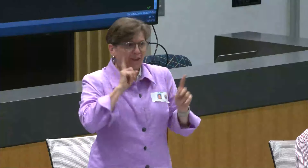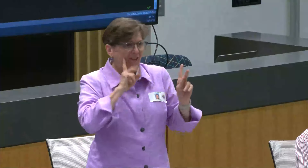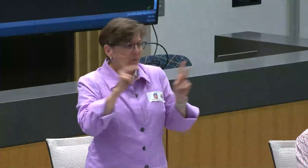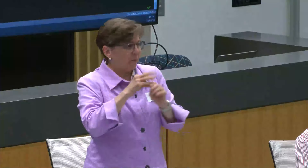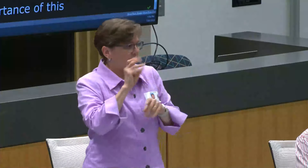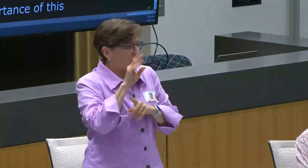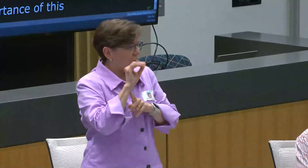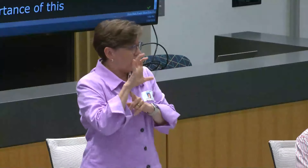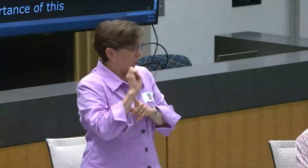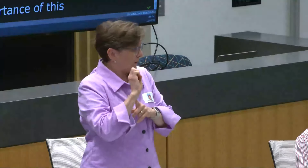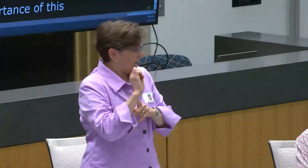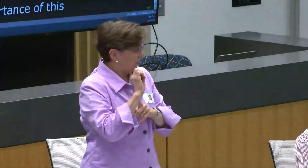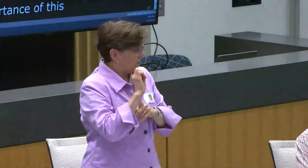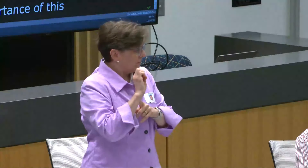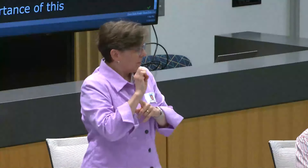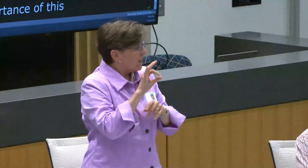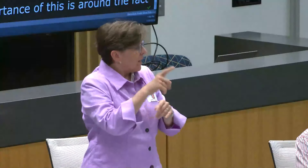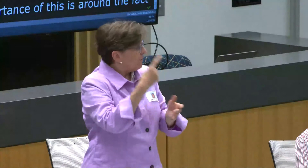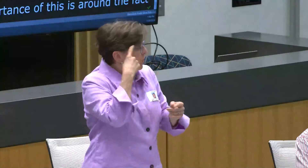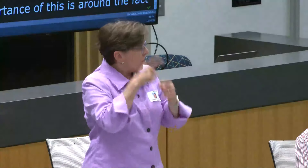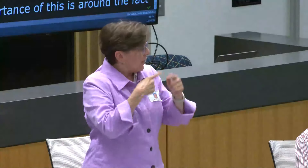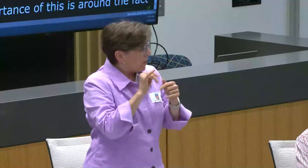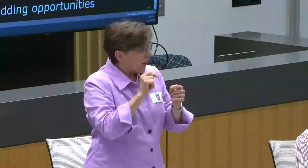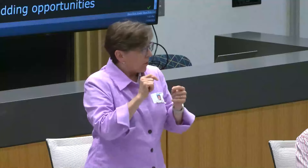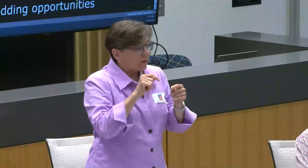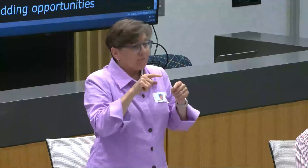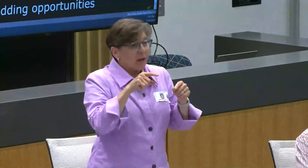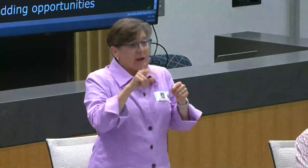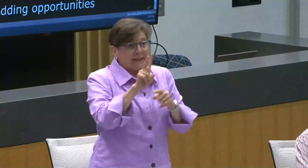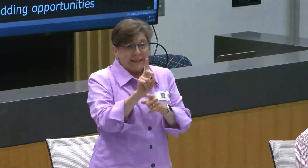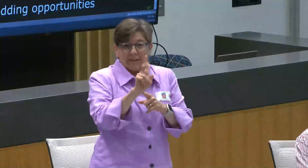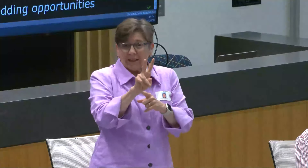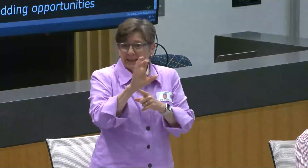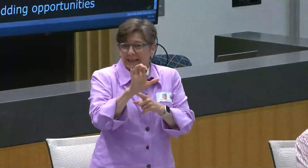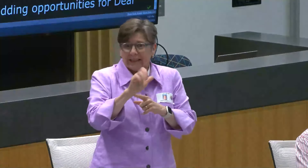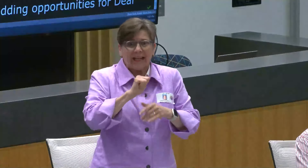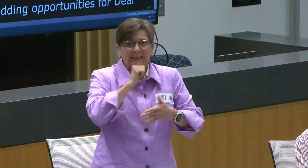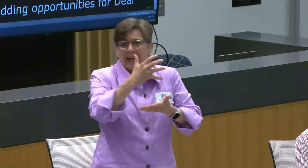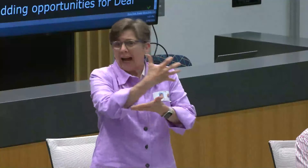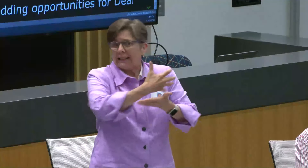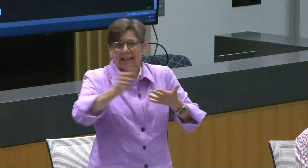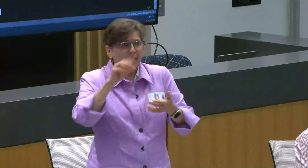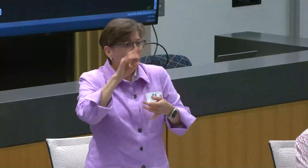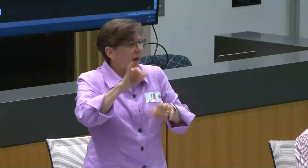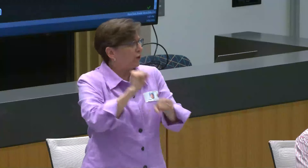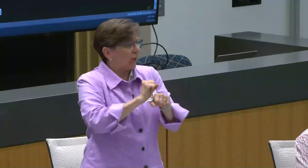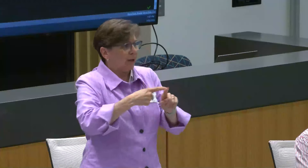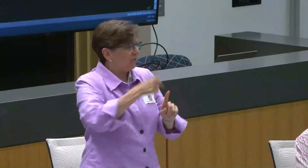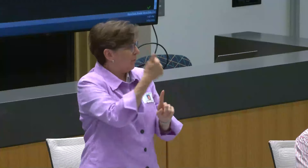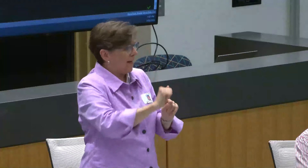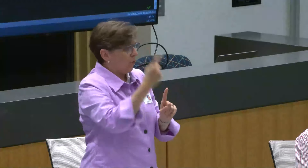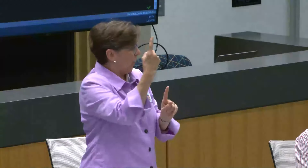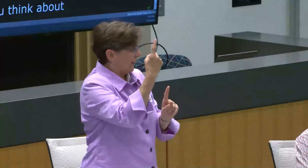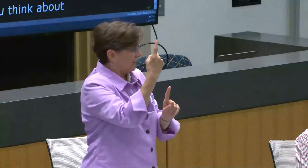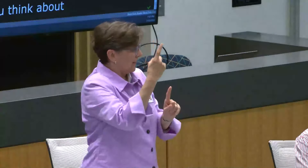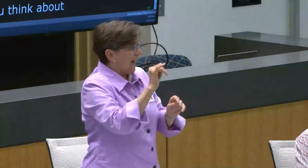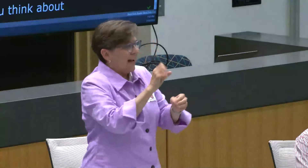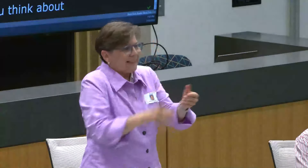IMPORTANT EMPLOYMENT OPPORTUNITY FOR MANY INDIVIDUALS WHO ARE DEAF, HARD OF HEARING AND HEARING, NOT EVERYONE HAS TO BE DEAF. BUT THE IMPORTANCE OF THIS